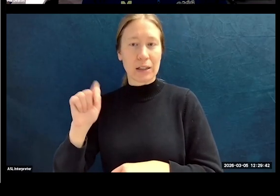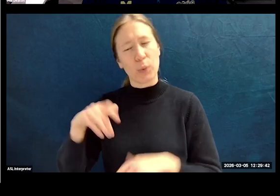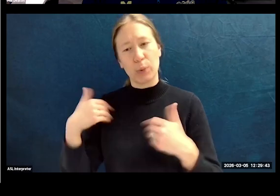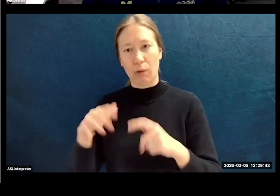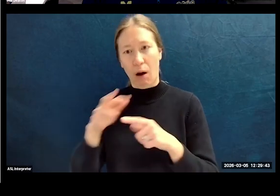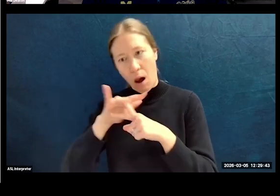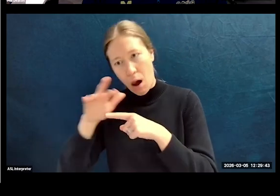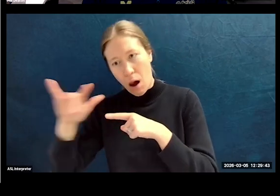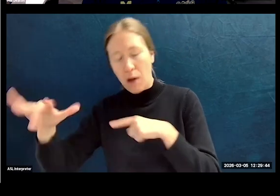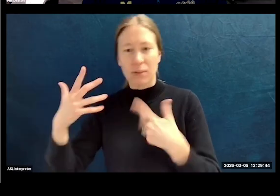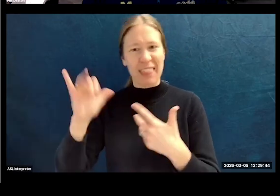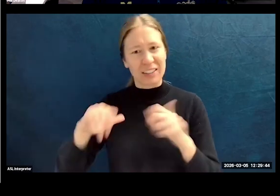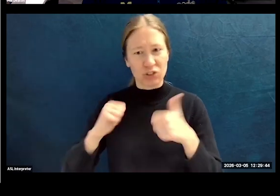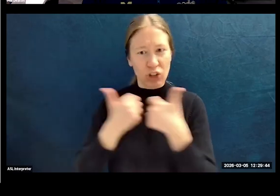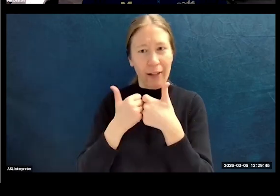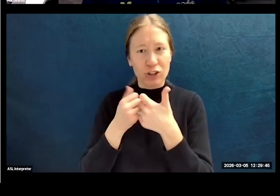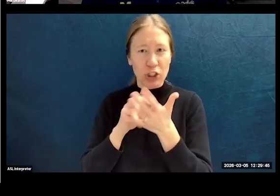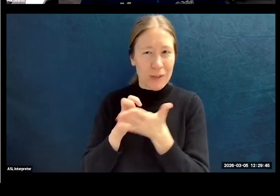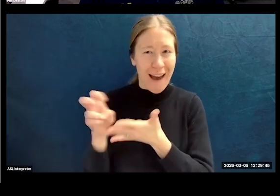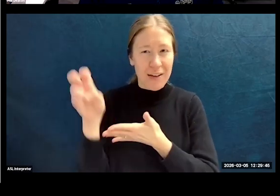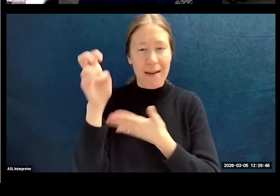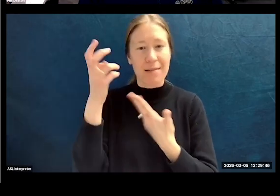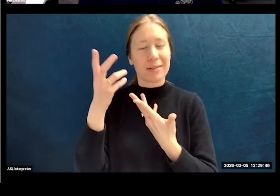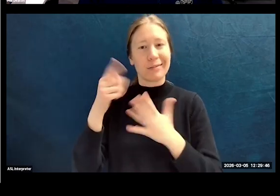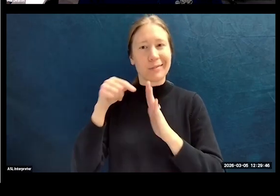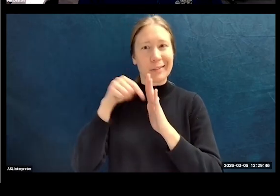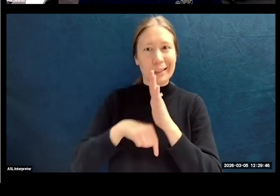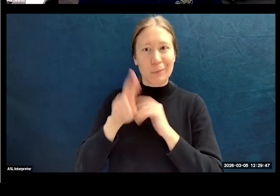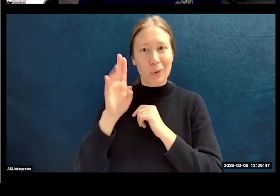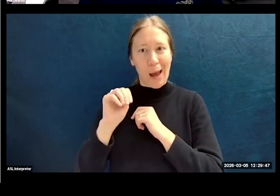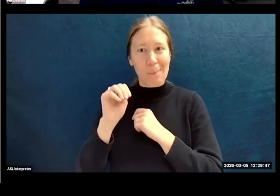especially as we get into very deep webpages on University of Michigan websites.